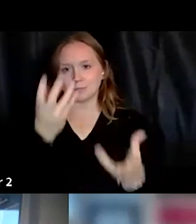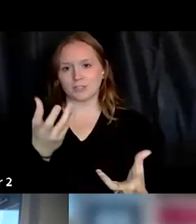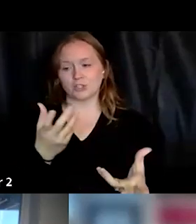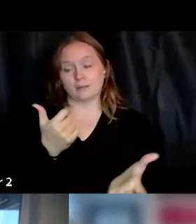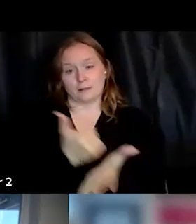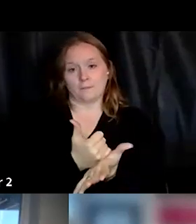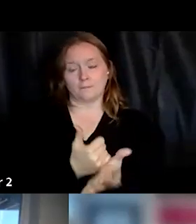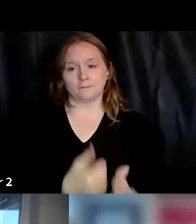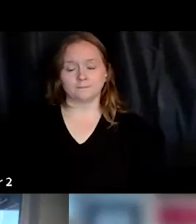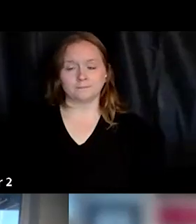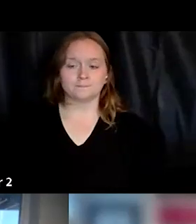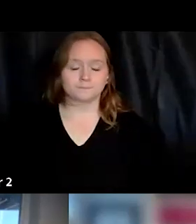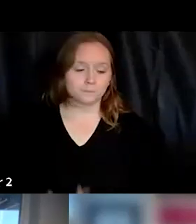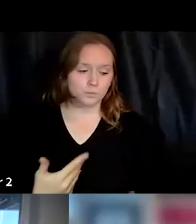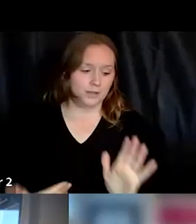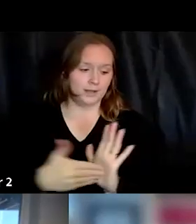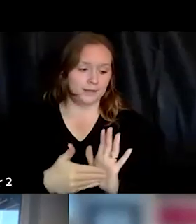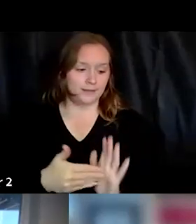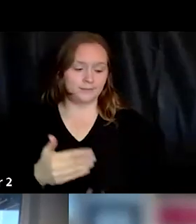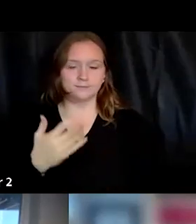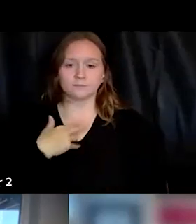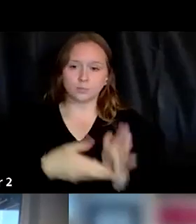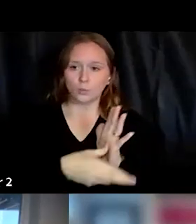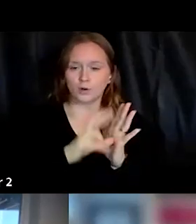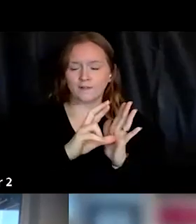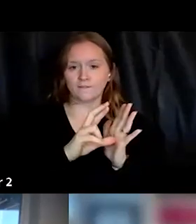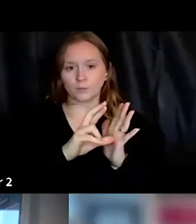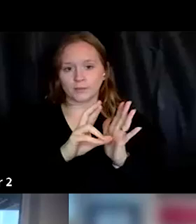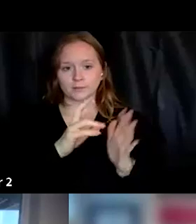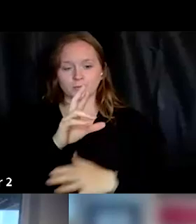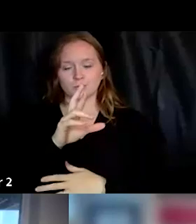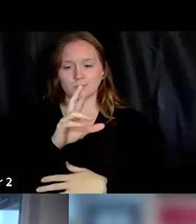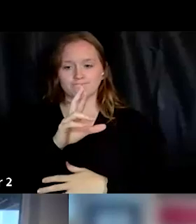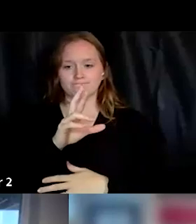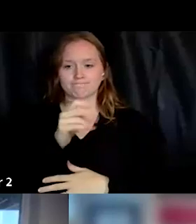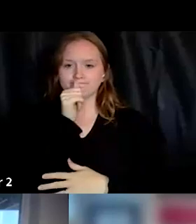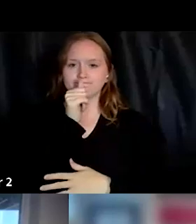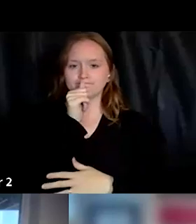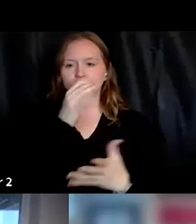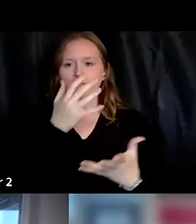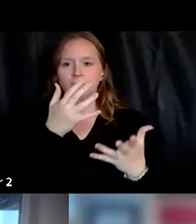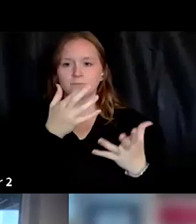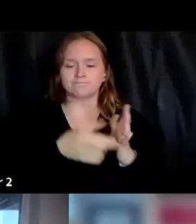We again enjoy reviewing those redacted MSRs on getting that feedback.